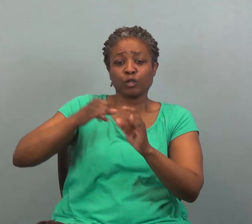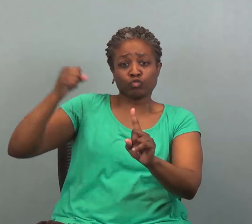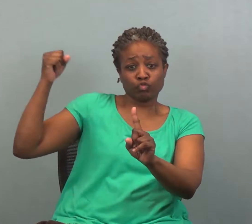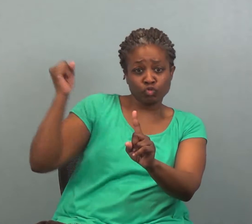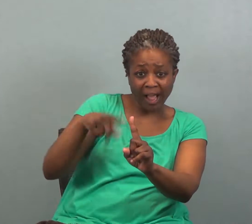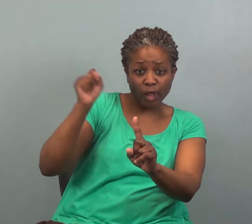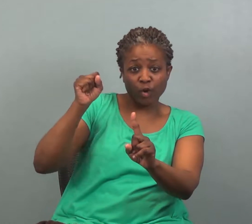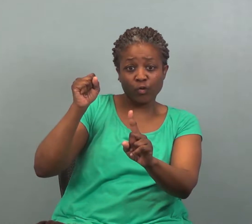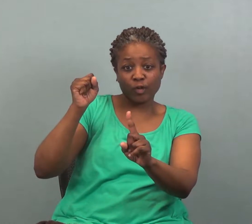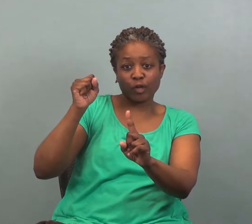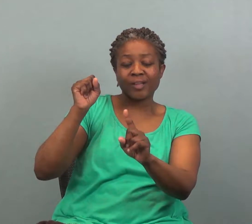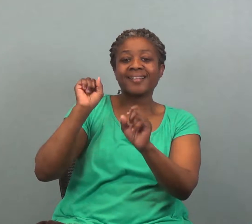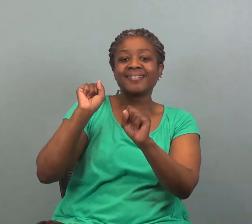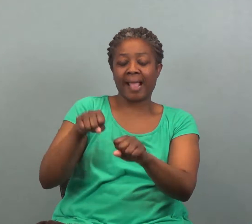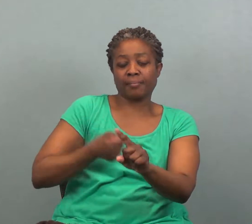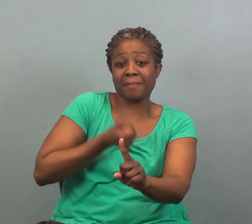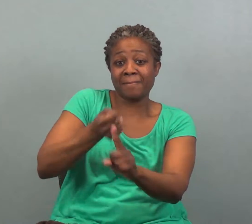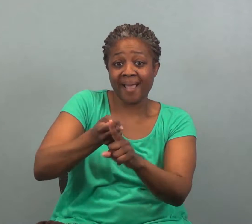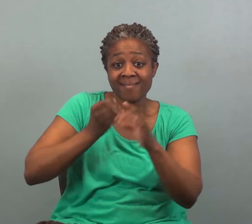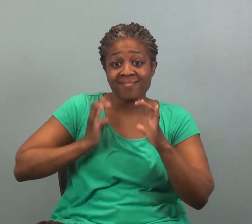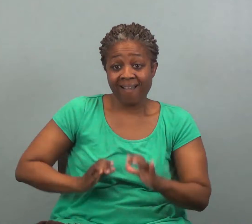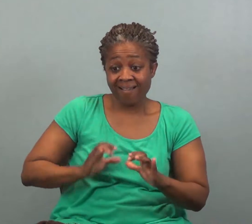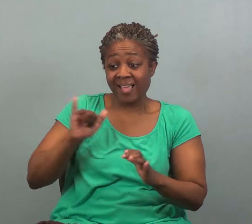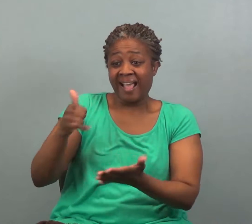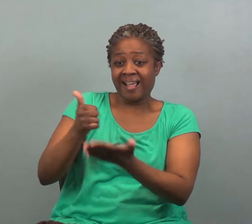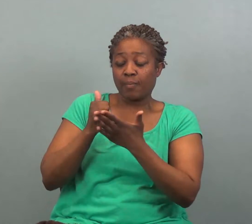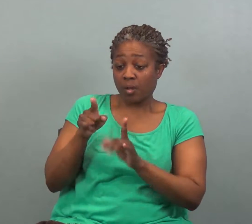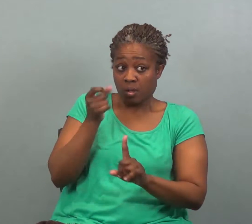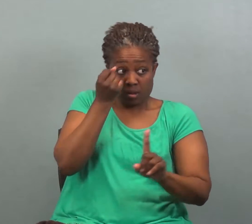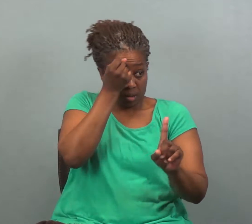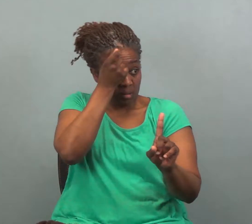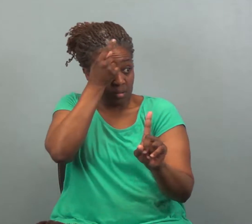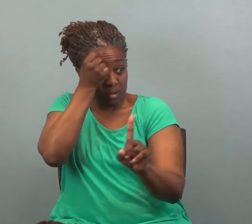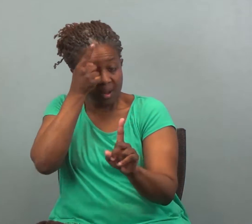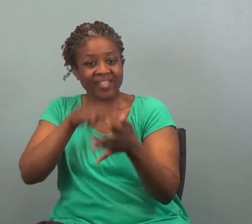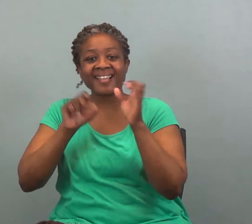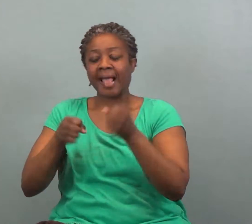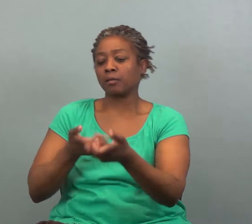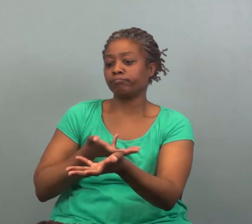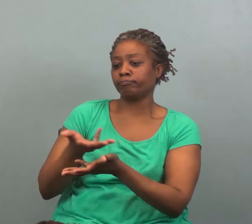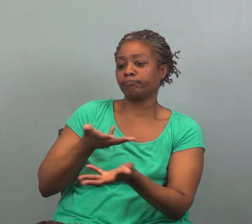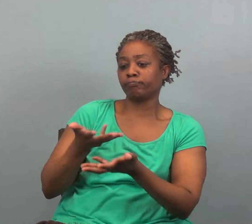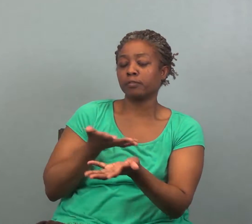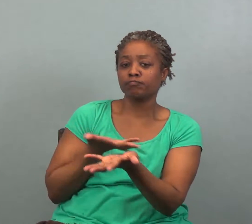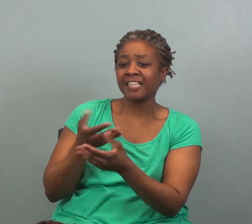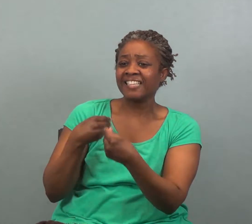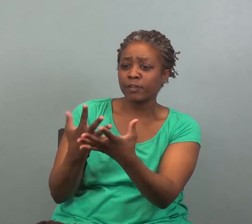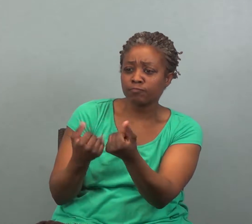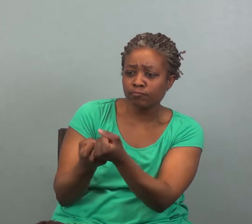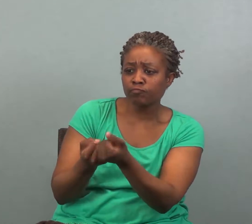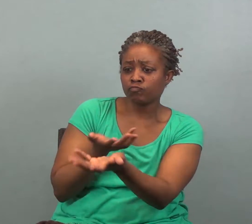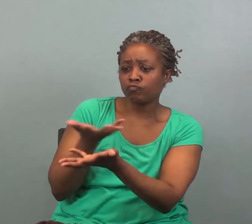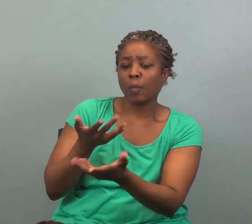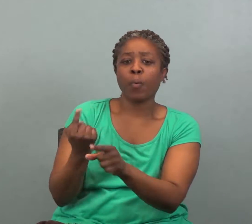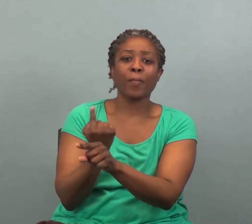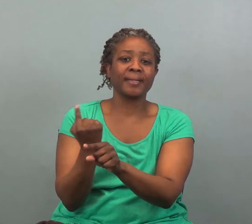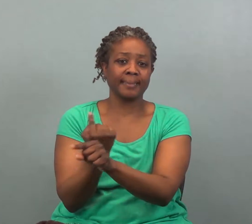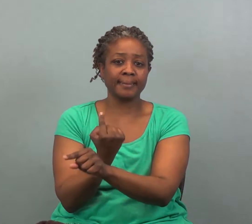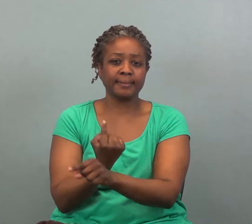In addition, understanding how triggers can affect clients who are seeking help allows us the ability to better provide the appropriate help, services and support that they need.